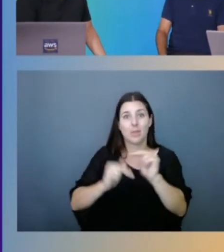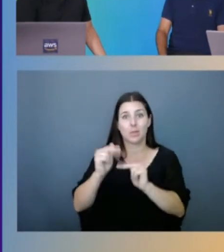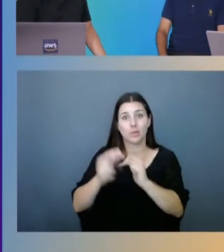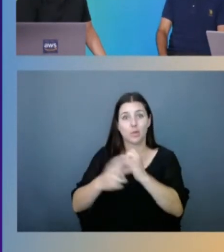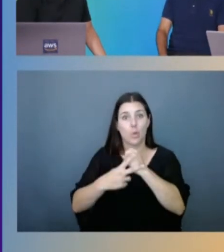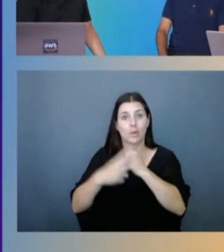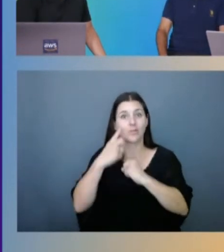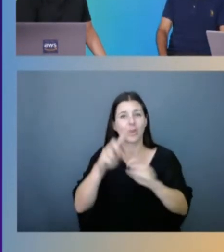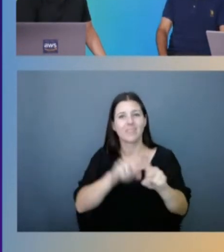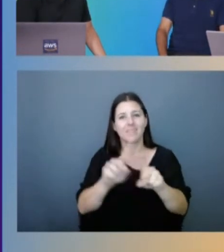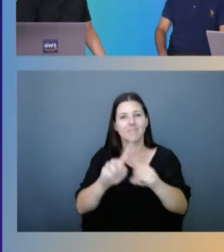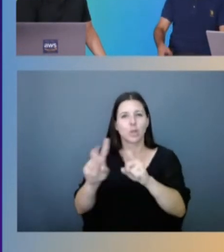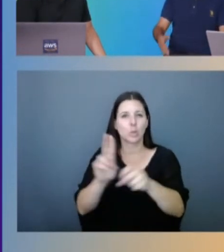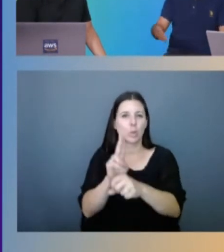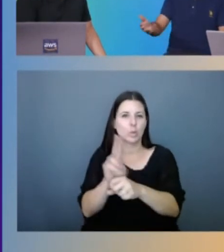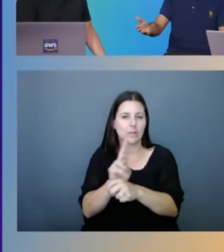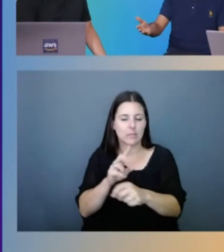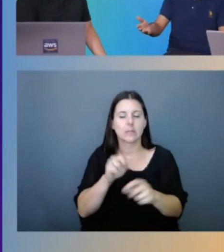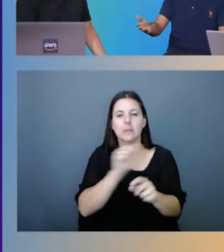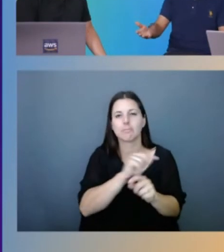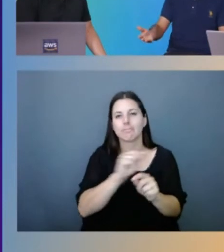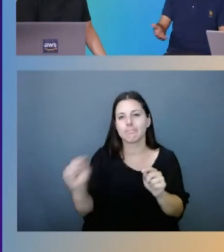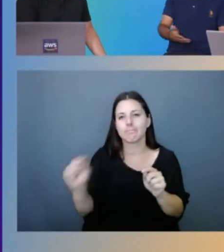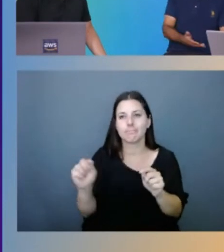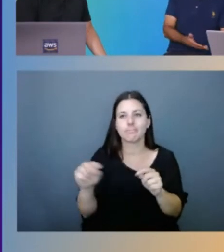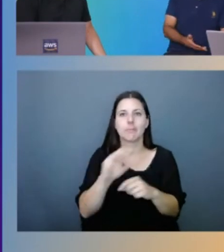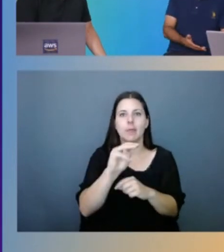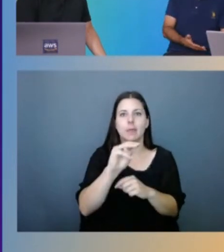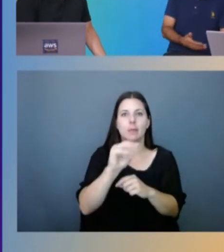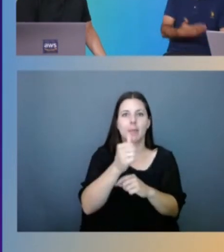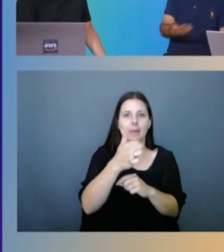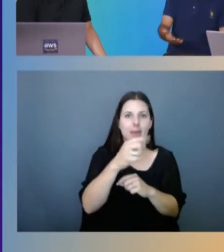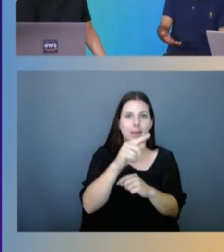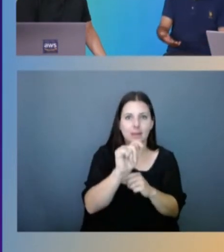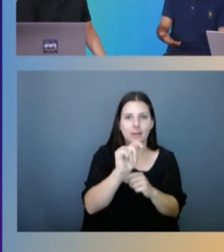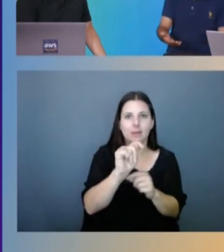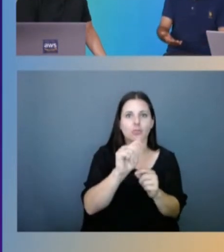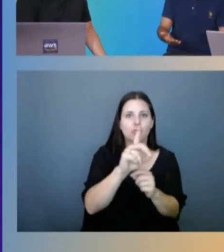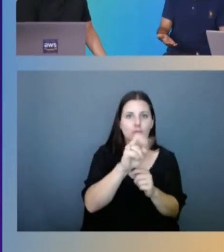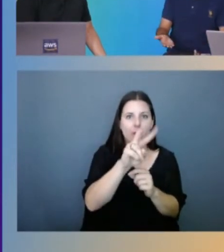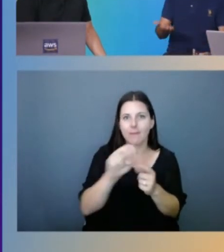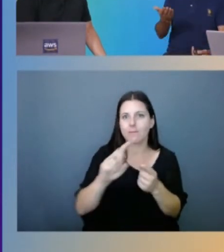And whether it is the magnetic drives you want to use, or whether it is the solid state drives you want to use,